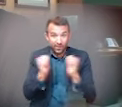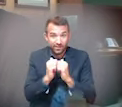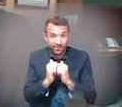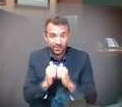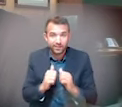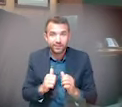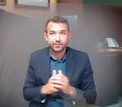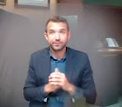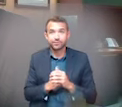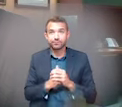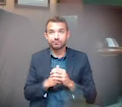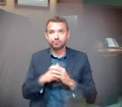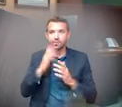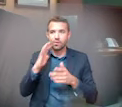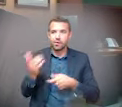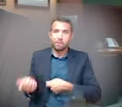The water that lifts all ships, right?